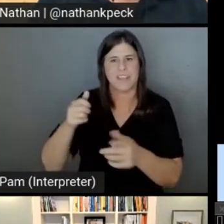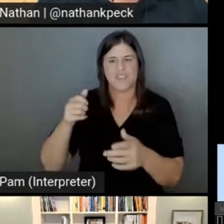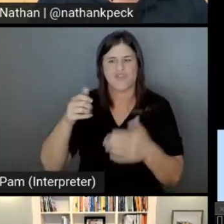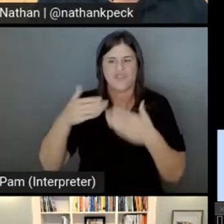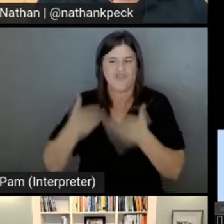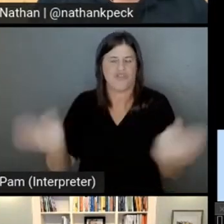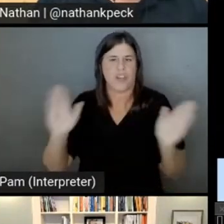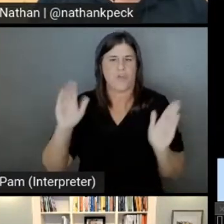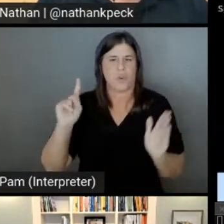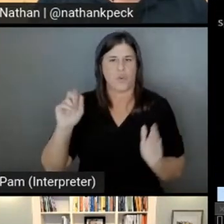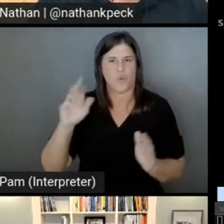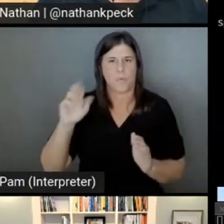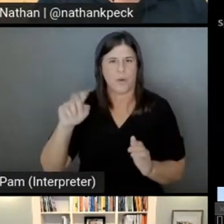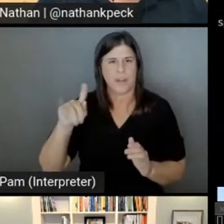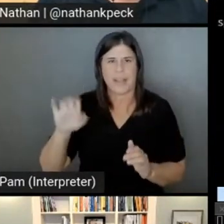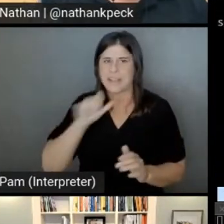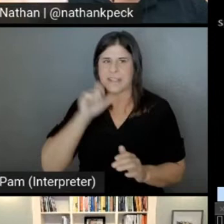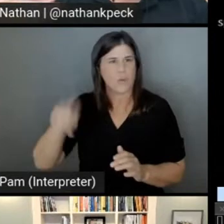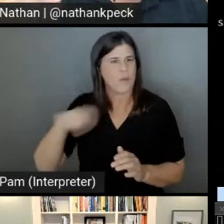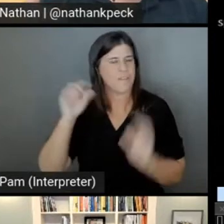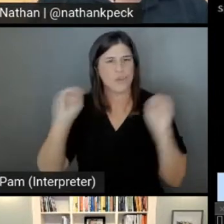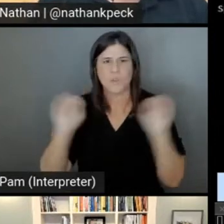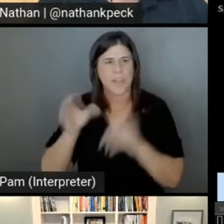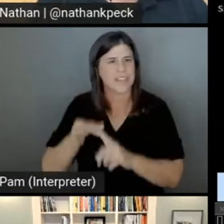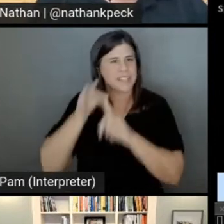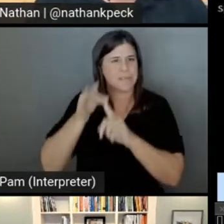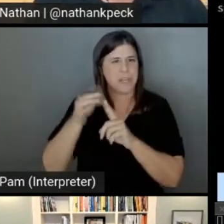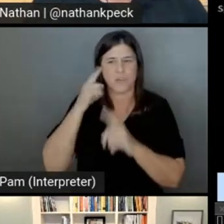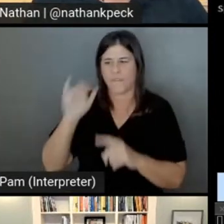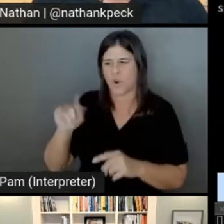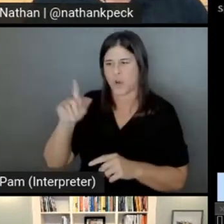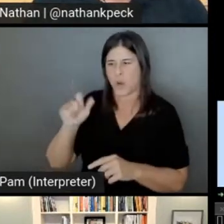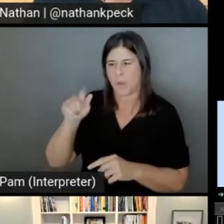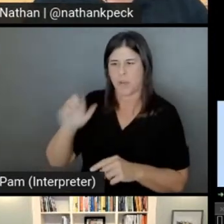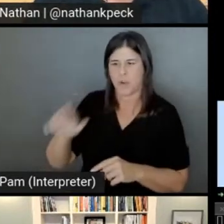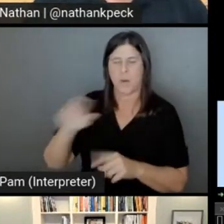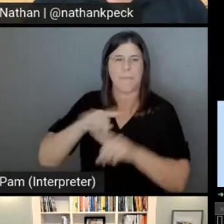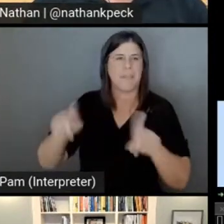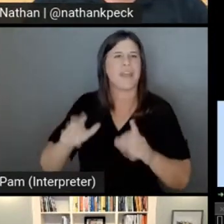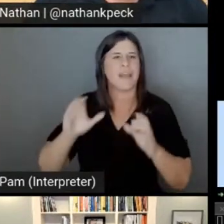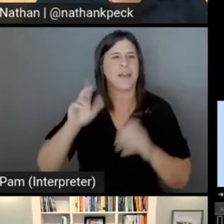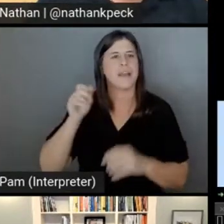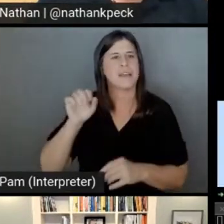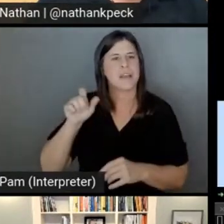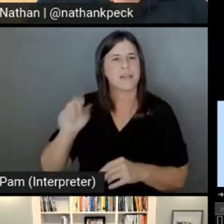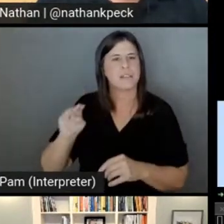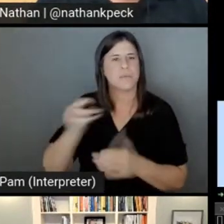to make Karpenter work. Other than that, a custom resource at the beginning of finishing correctly. Absolutely. Yeah.